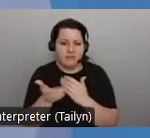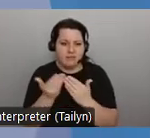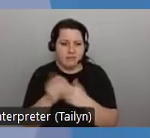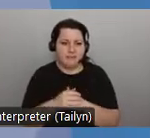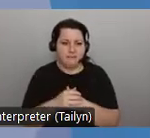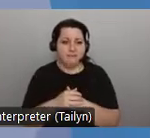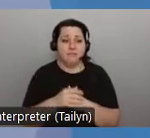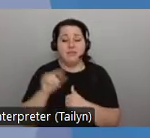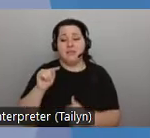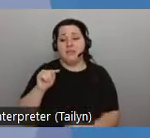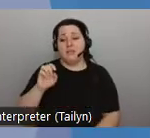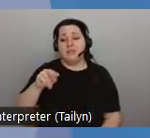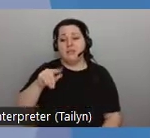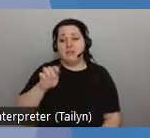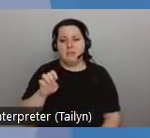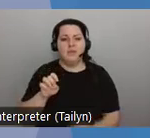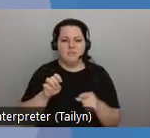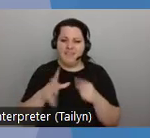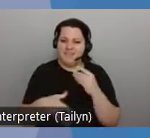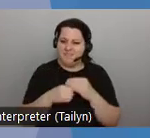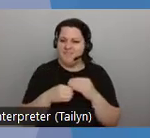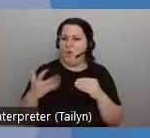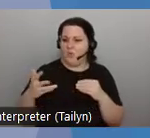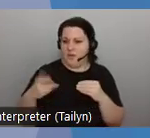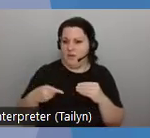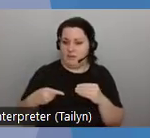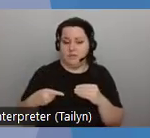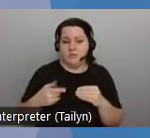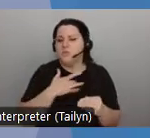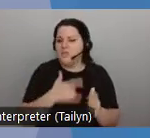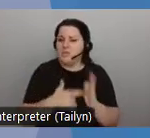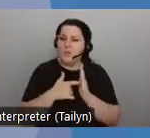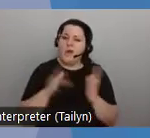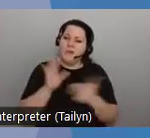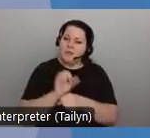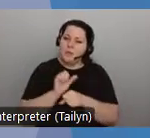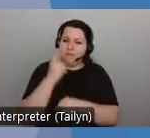looking for and how they can get to it quickly and easily. Templates